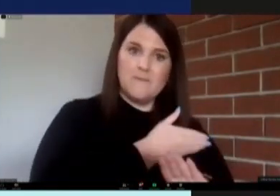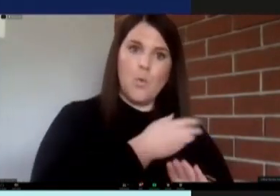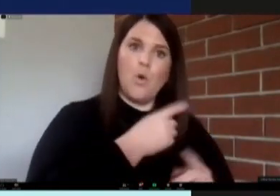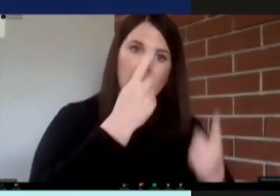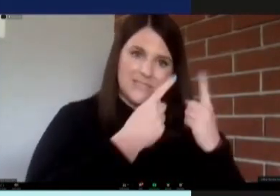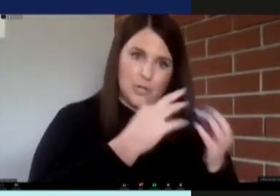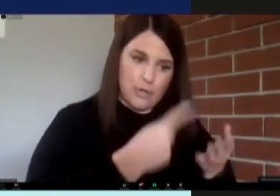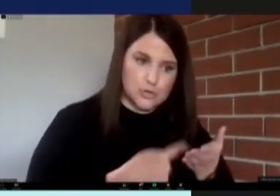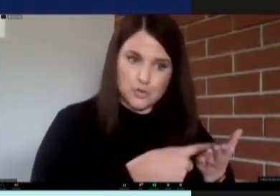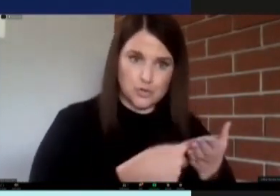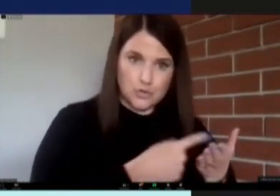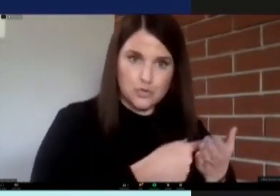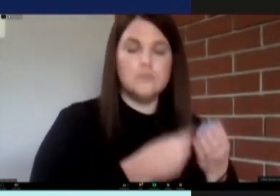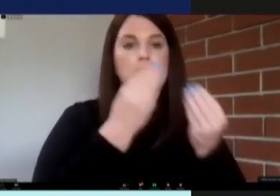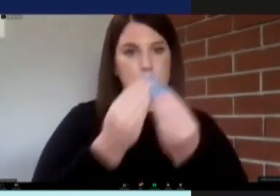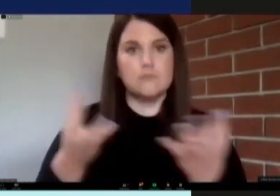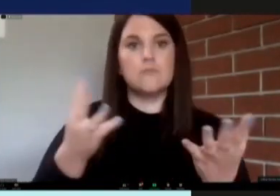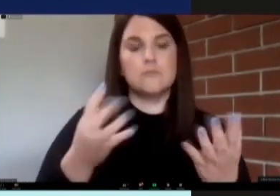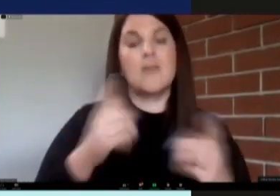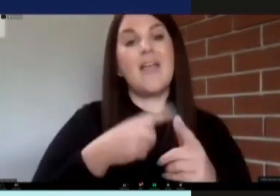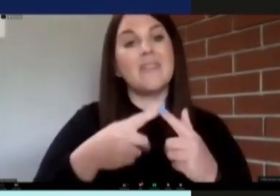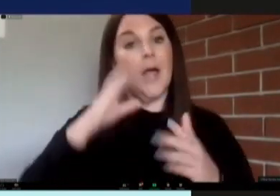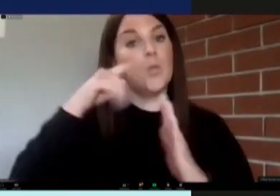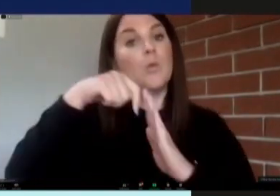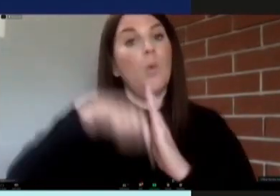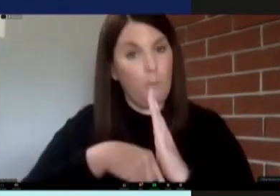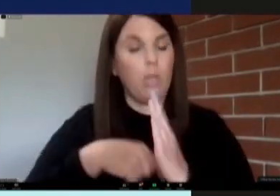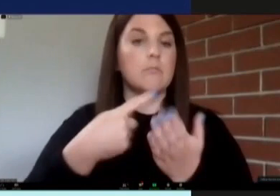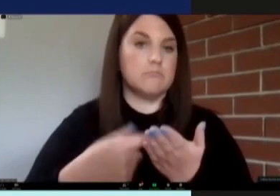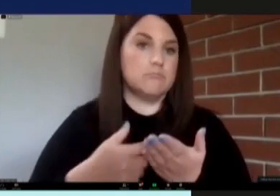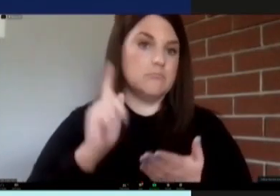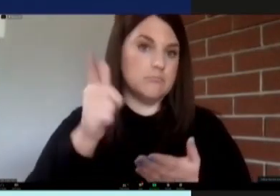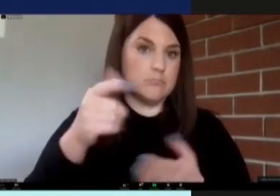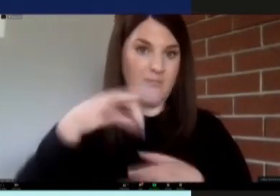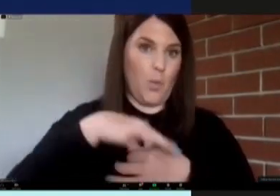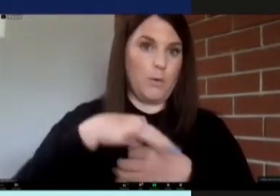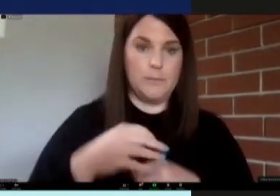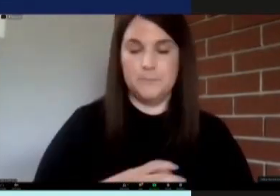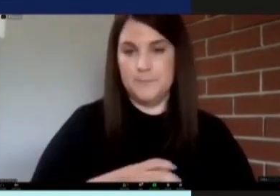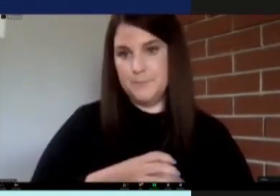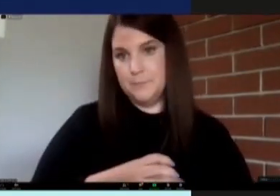We will then discuss further as needed ahead of Task Force voting.